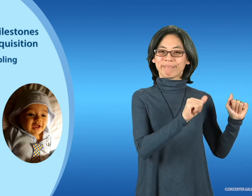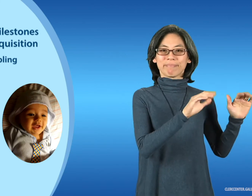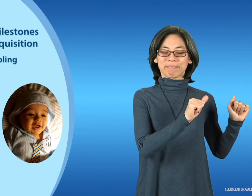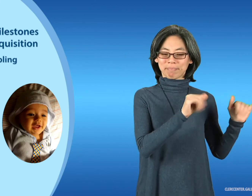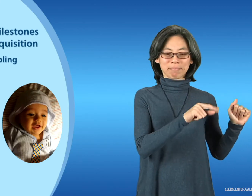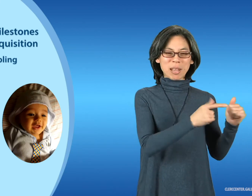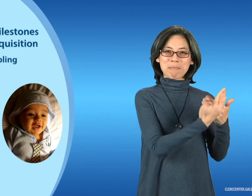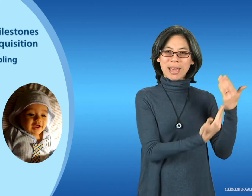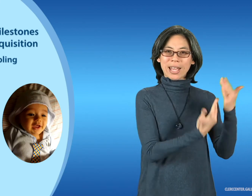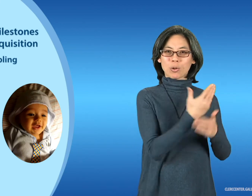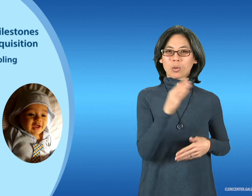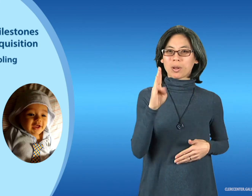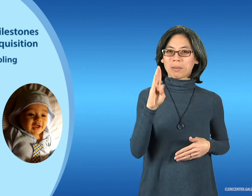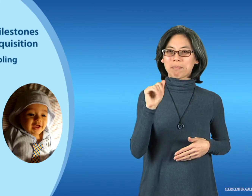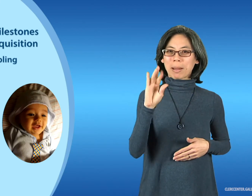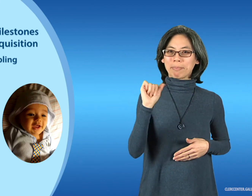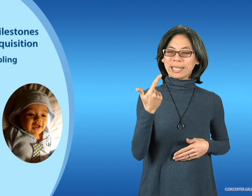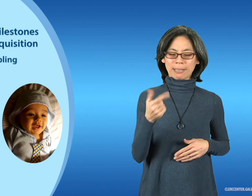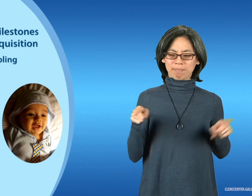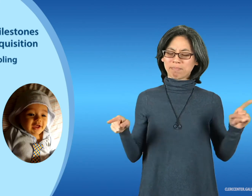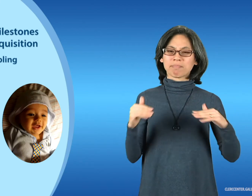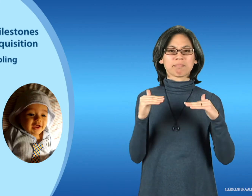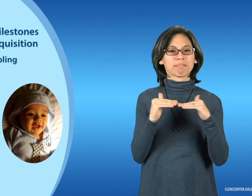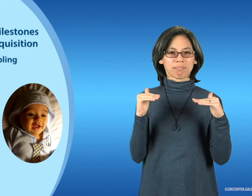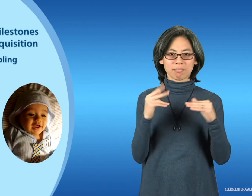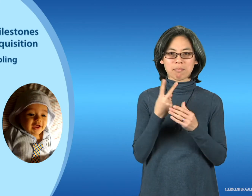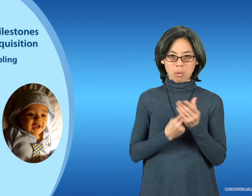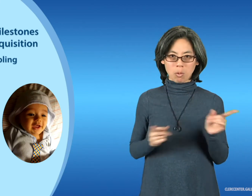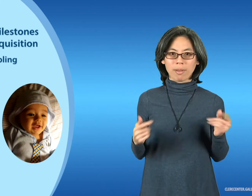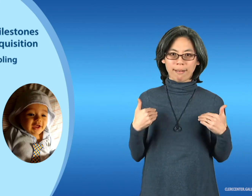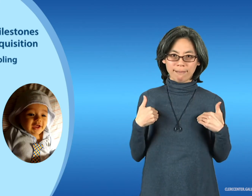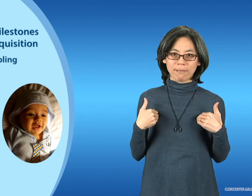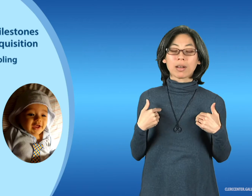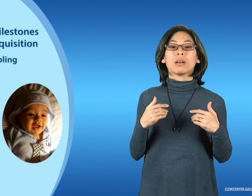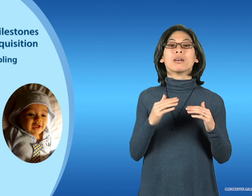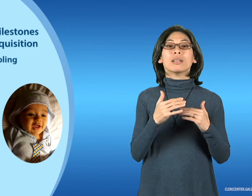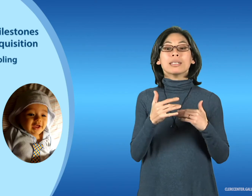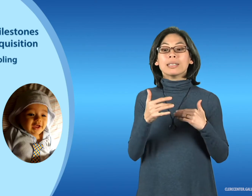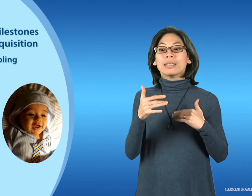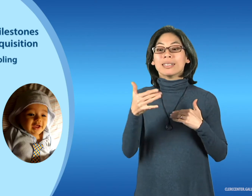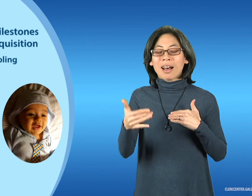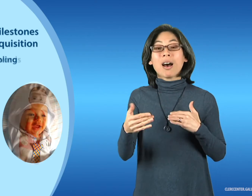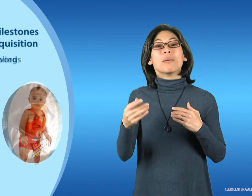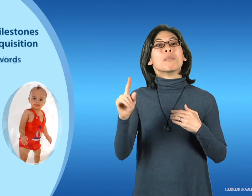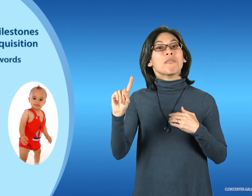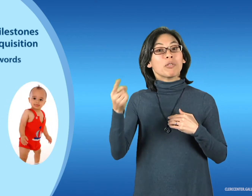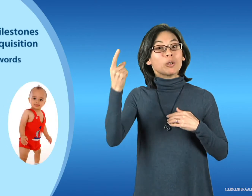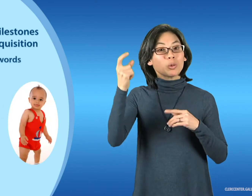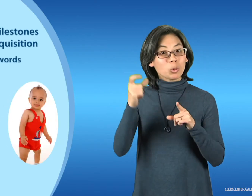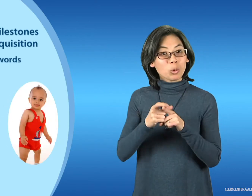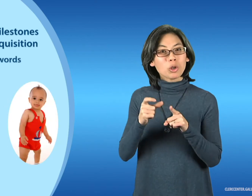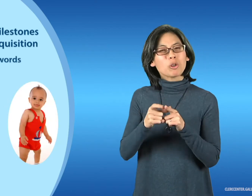and in sign language, there's manual babbling as well, and they seem to be equivalent in function and form. Then we have the first word,